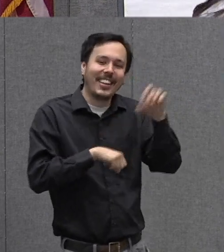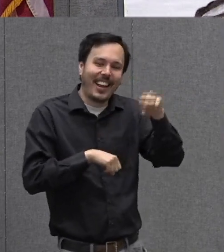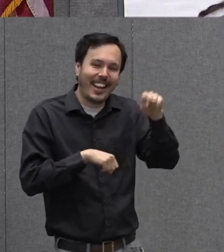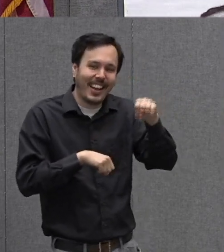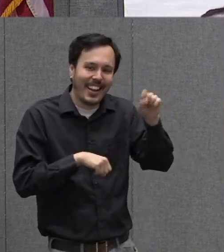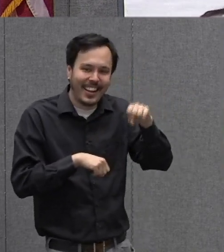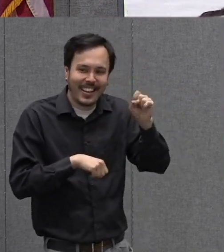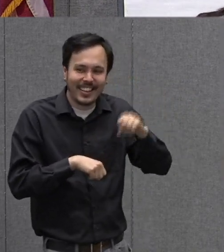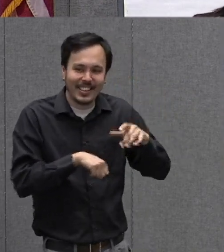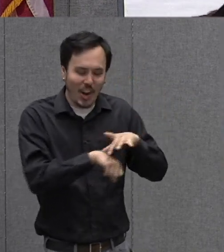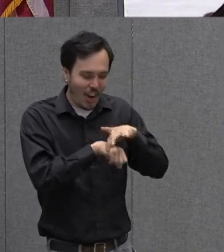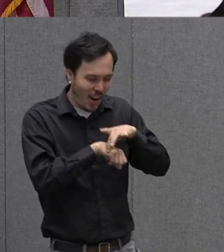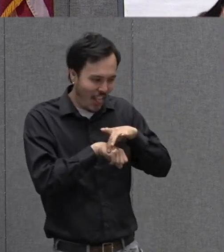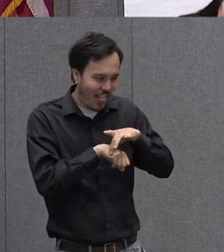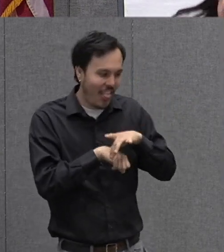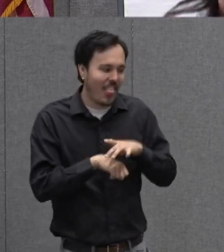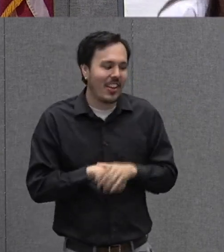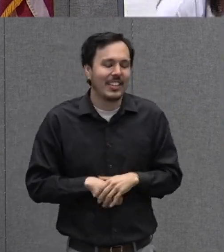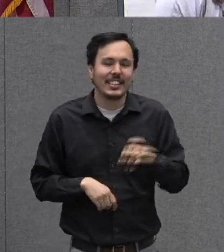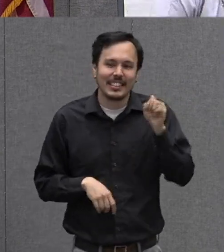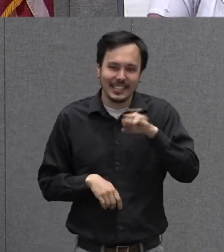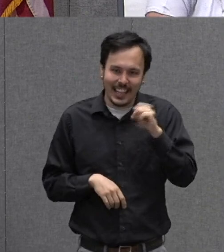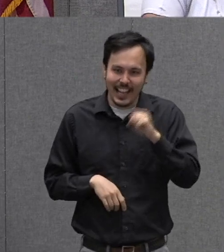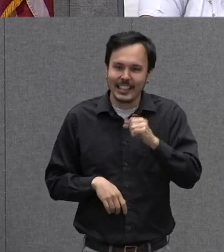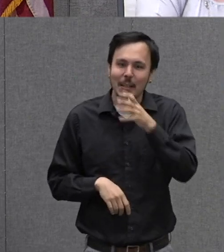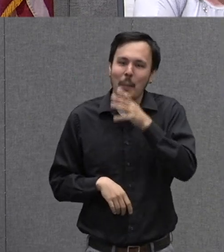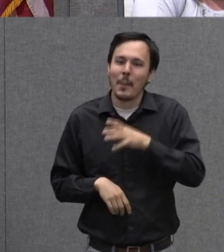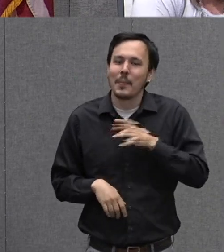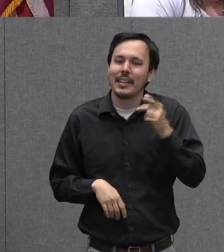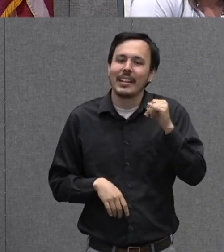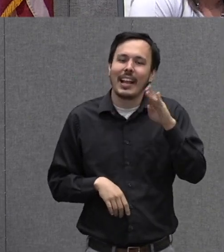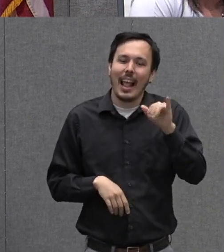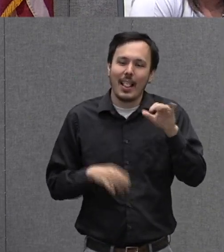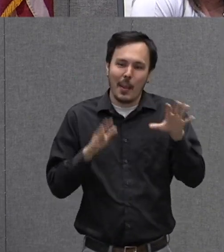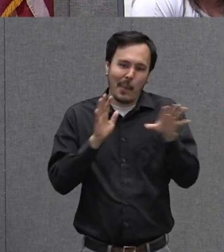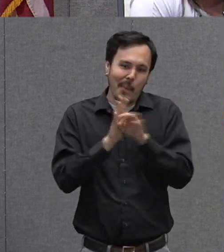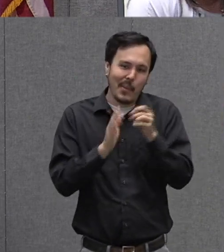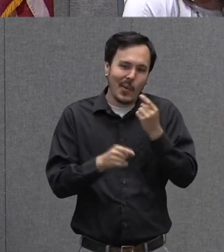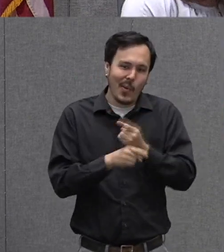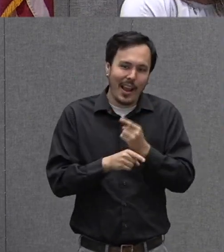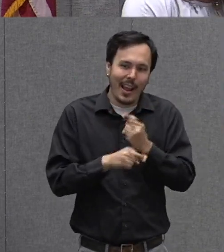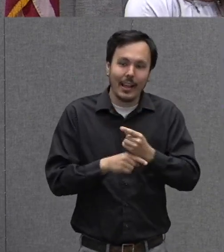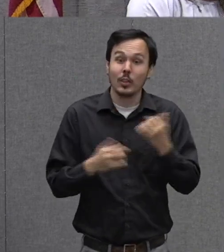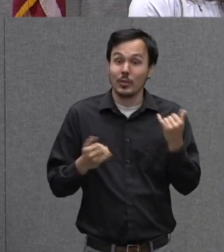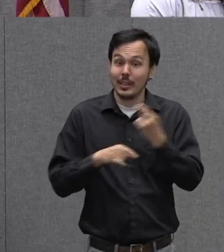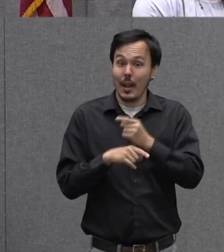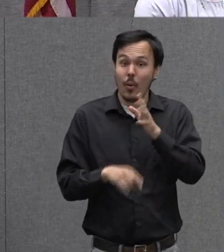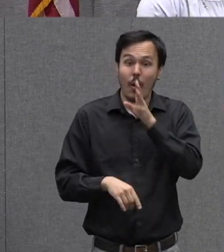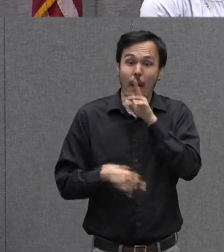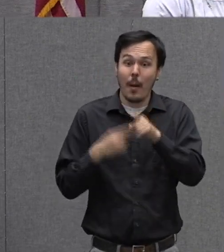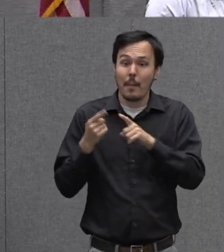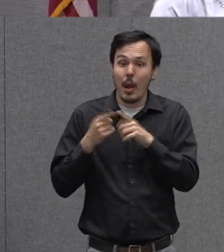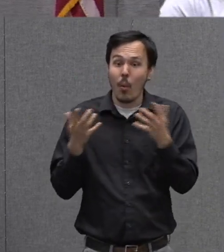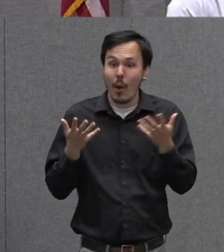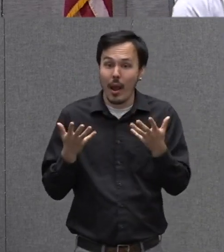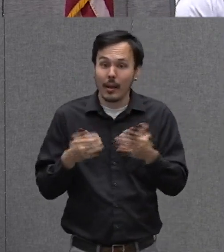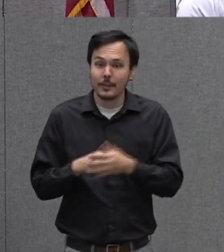Miss Kathy chose right. And today we're gonna be talking all about the Earth.